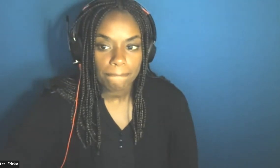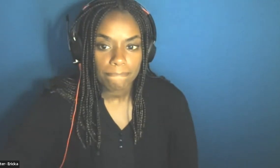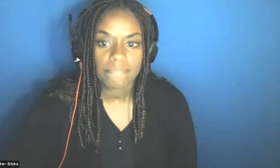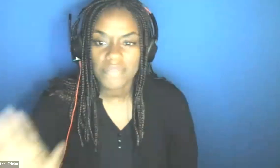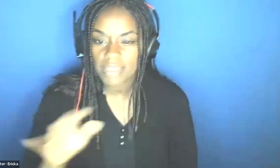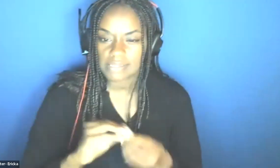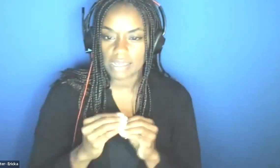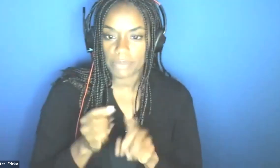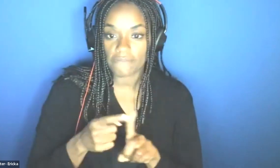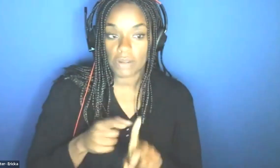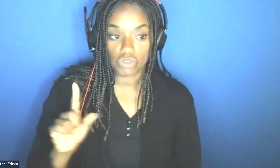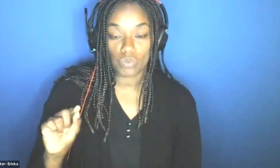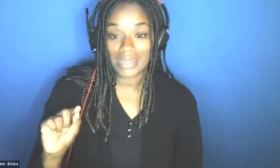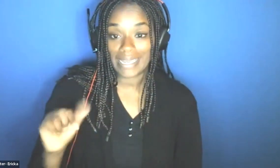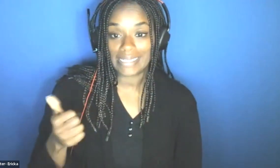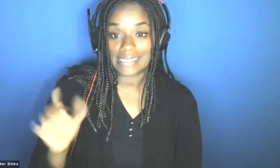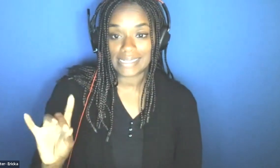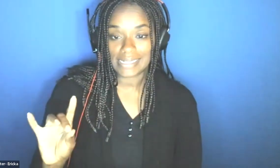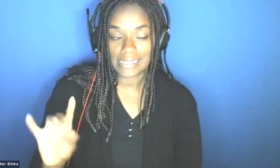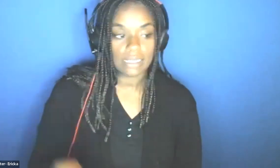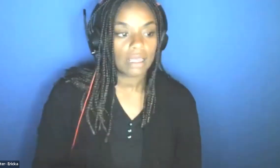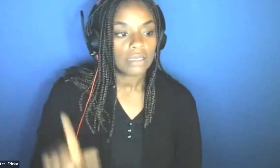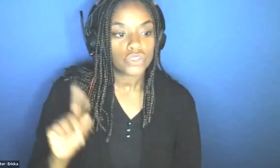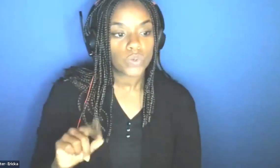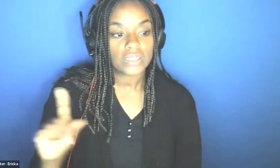57.8 million adults either had substance abuse disorder or mental health diagnoses in 2020.